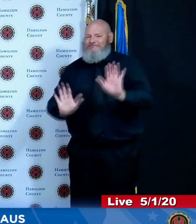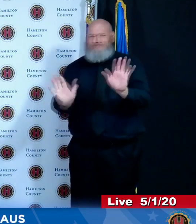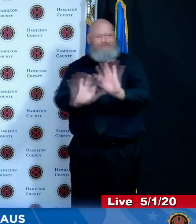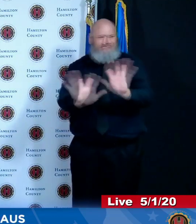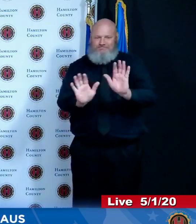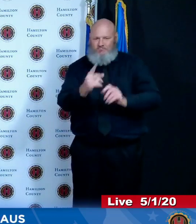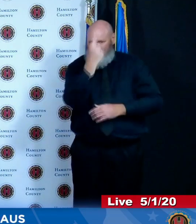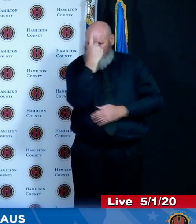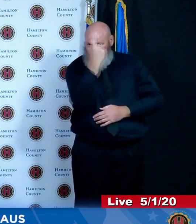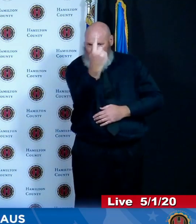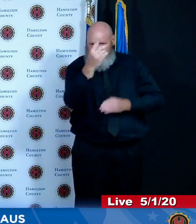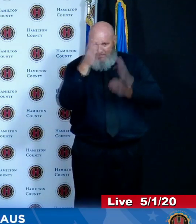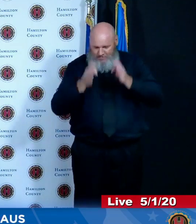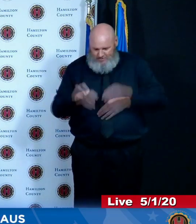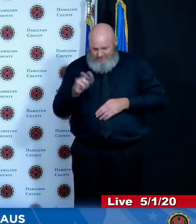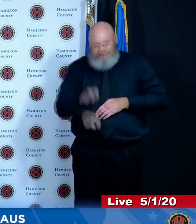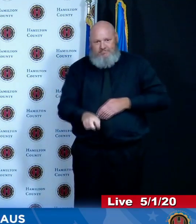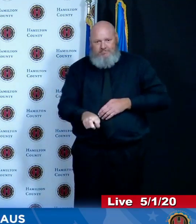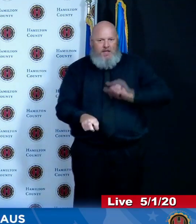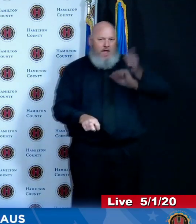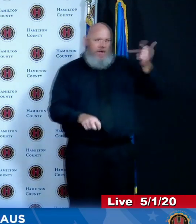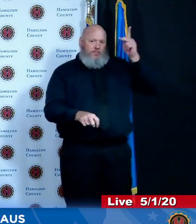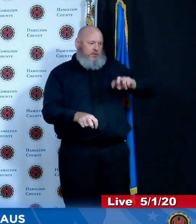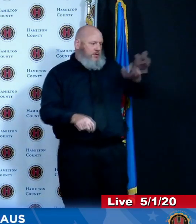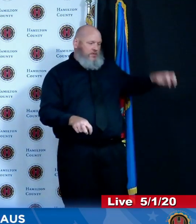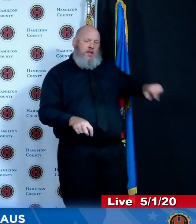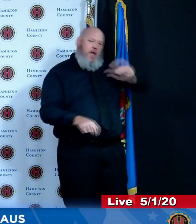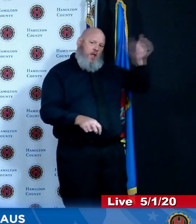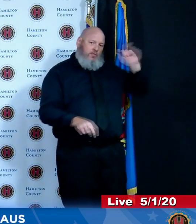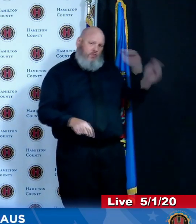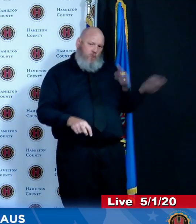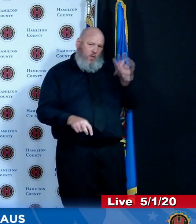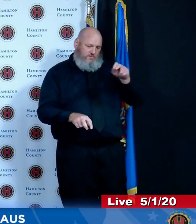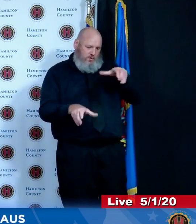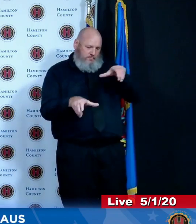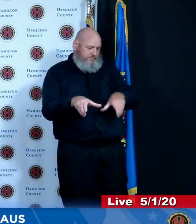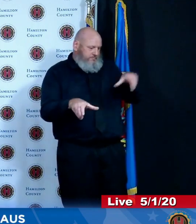this we had an employee of a Juvenile Court facility test positive for Covid-19